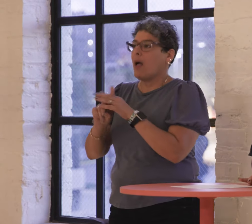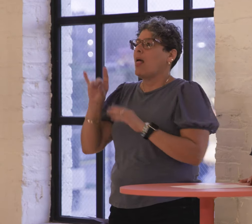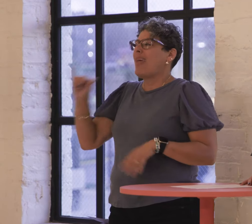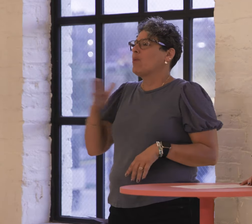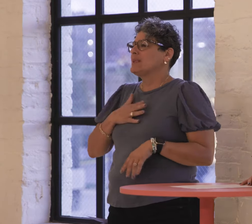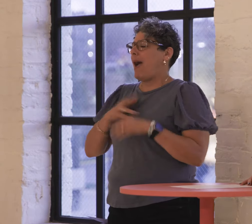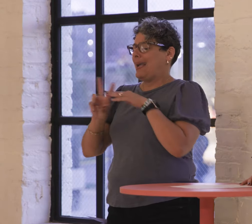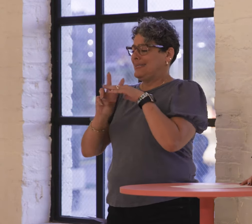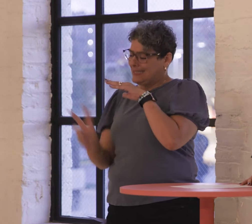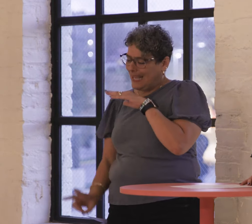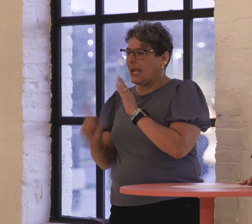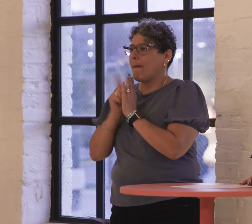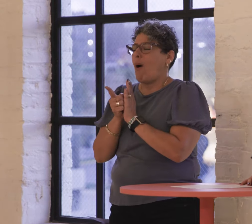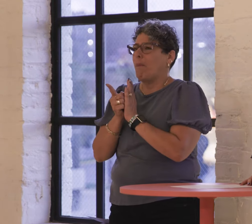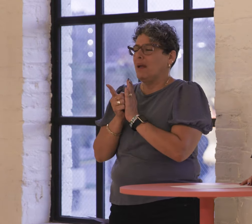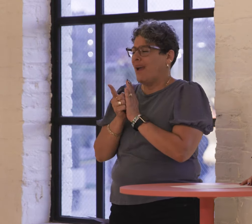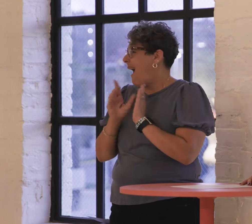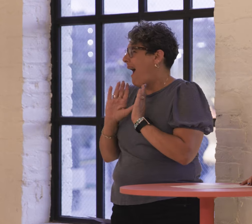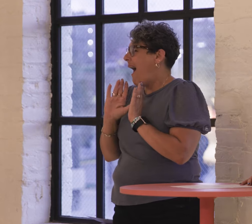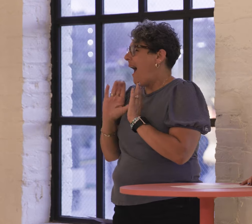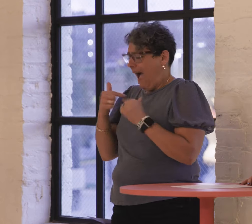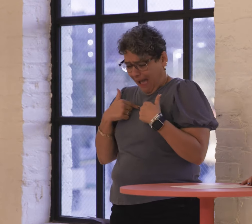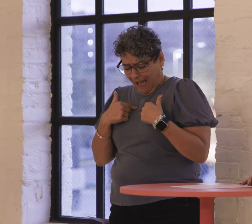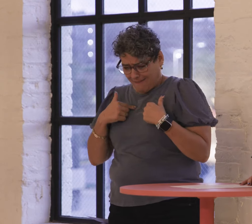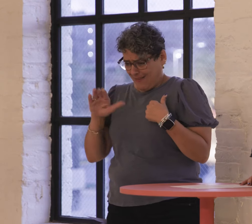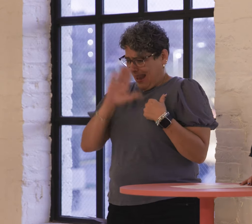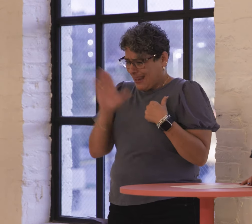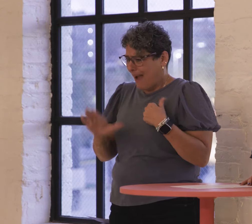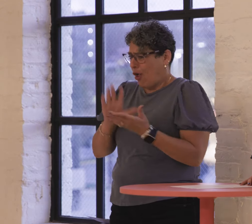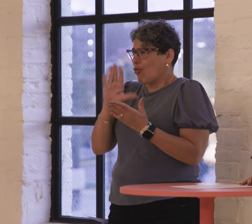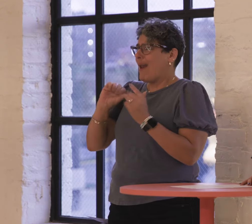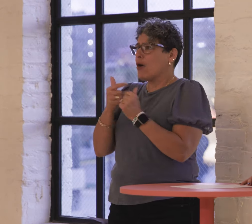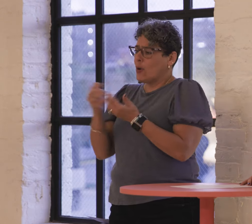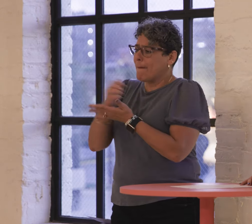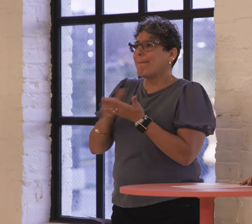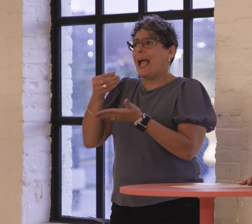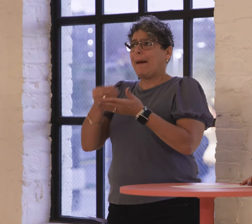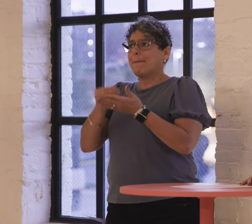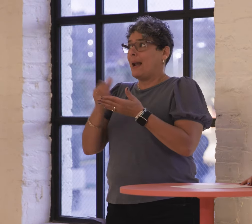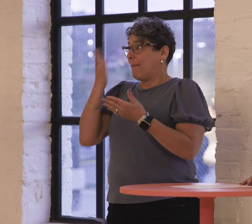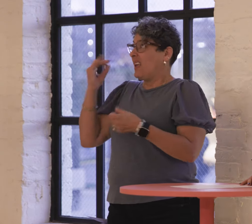But how does one who has never been able to earn a living due to ableism and society be able to move out on her own?